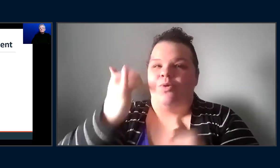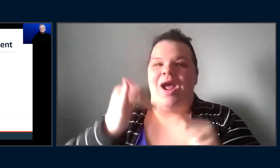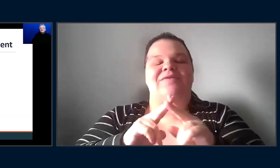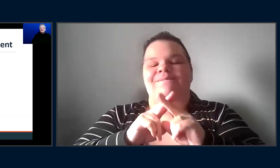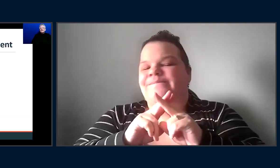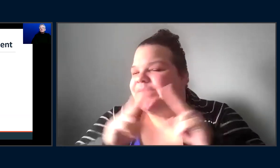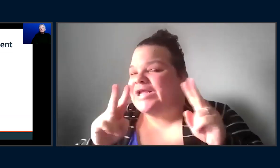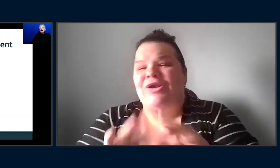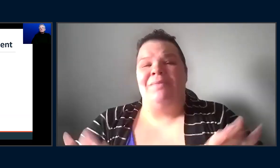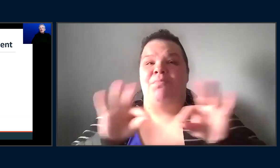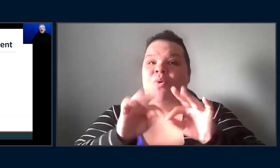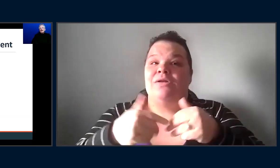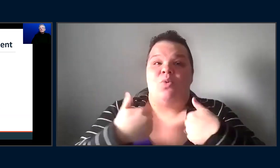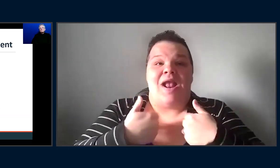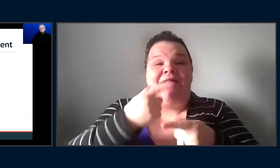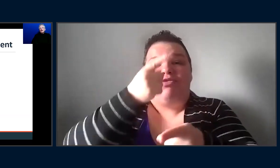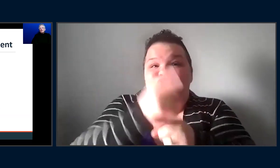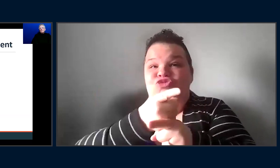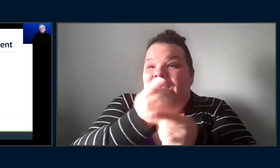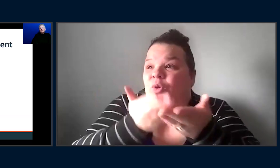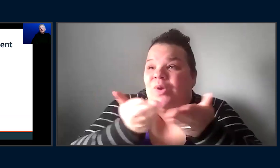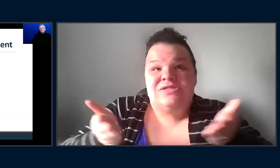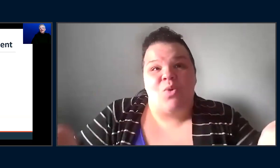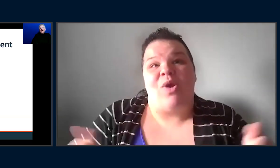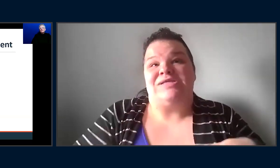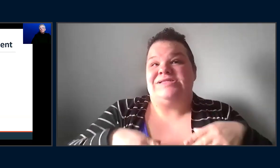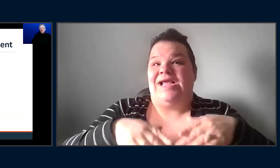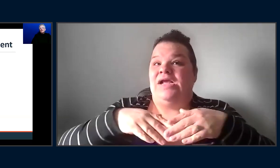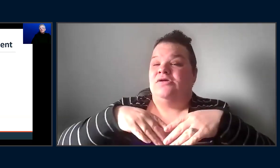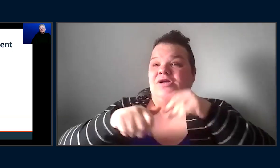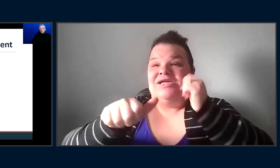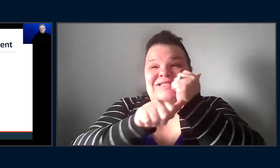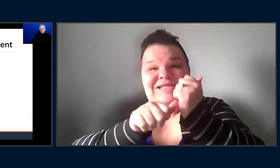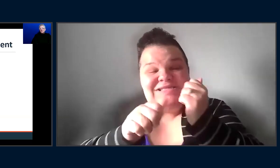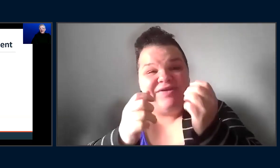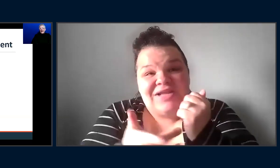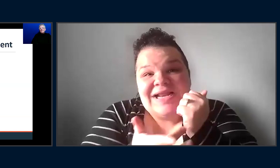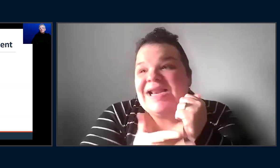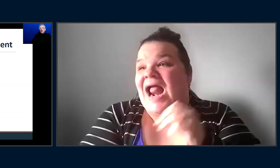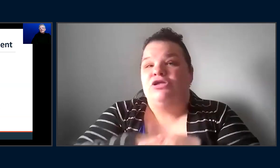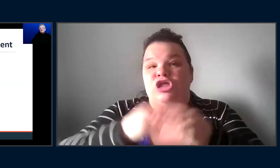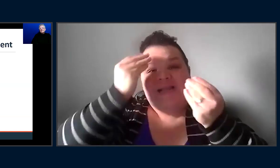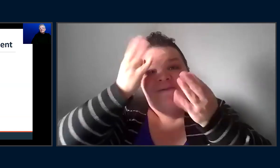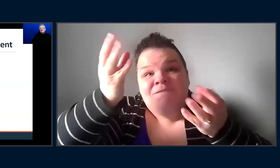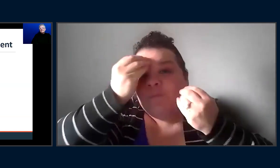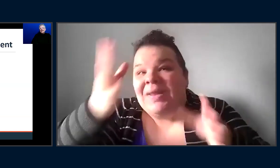for the state of Michigan. So that's why it is very important that we have the right resources,